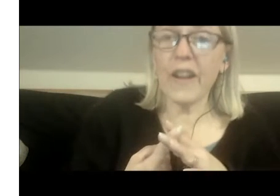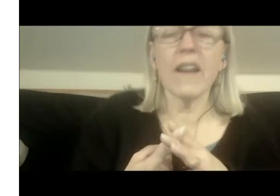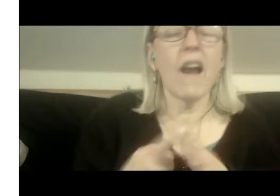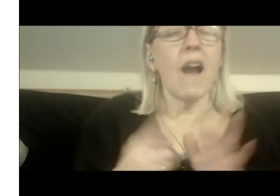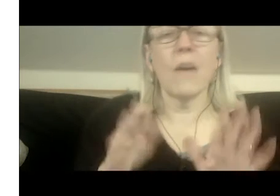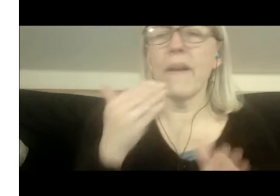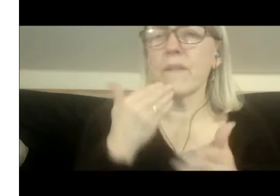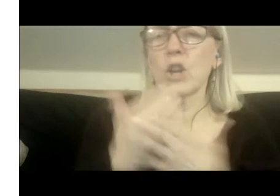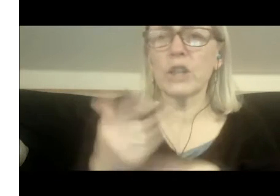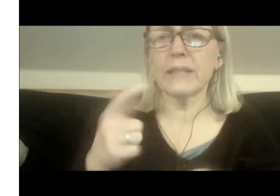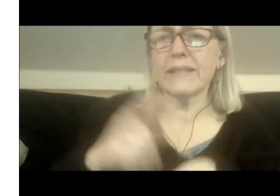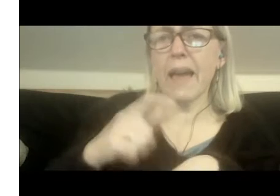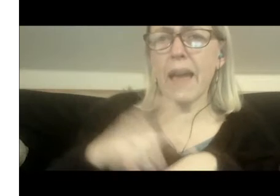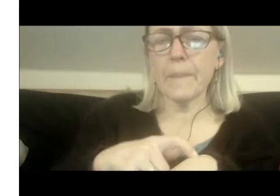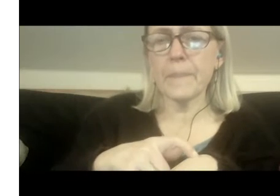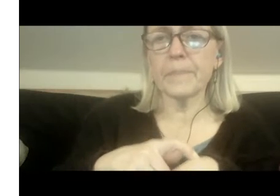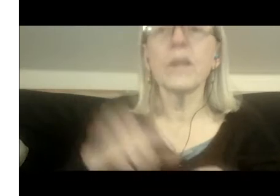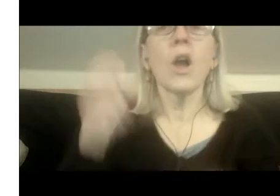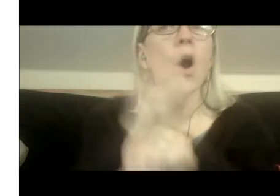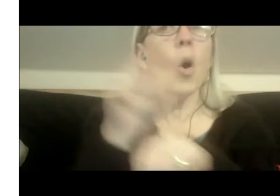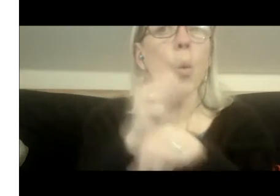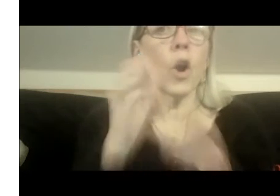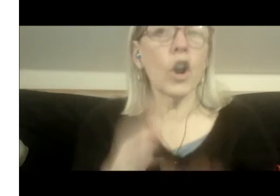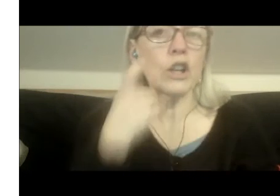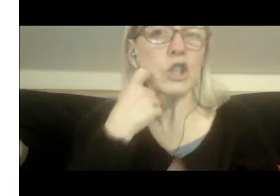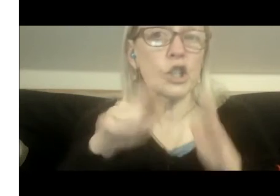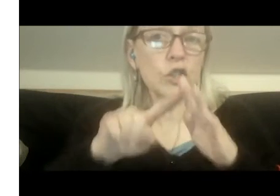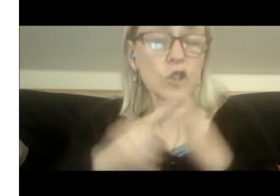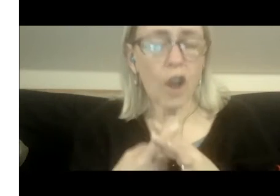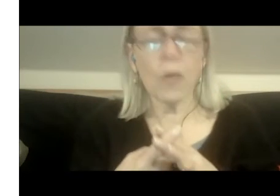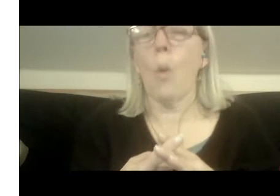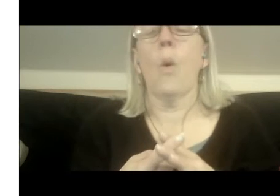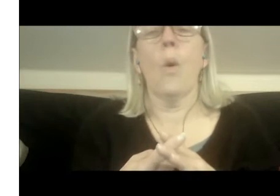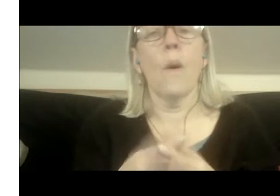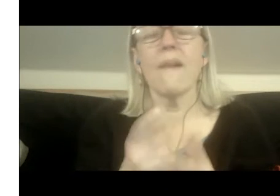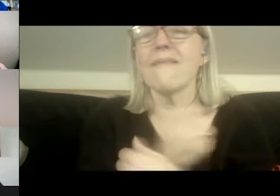We work hard, and we play hard. But Brown makes sure that we are family. We stick together.